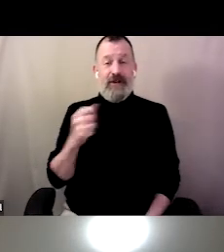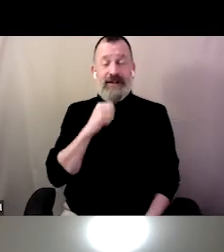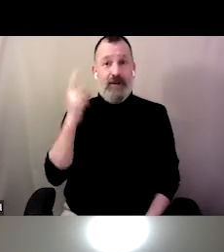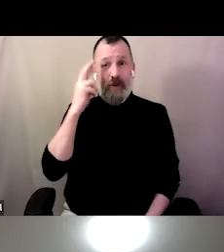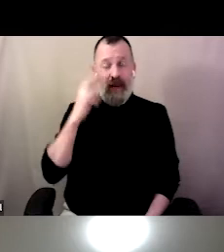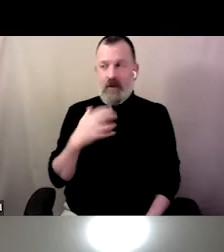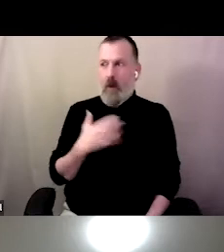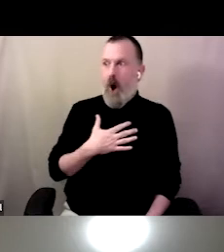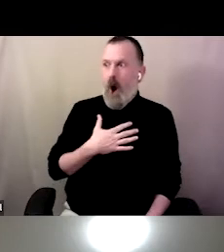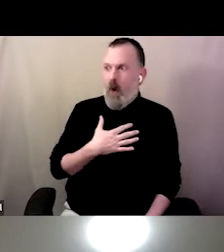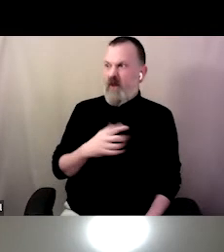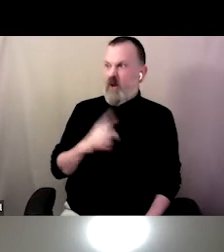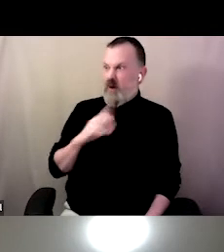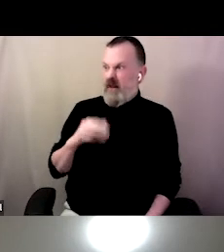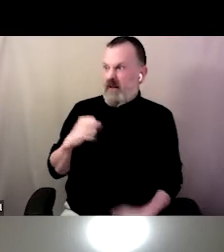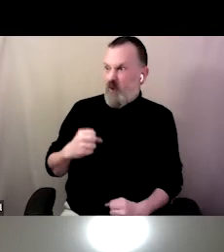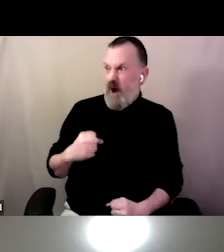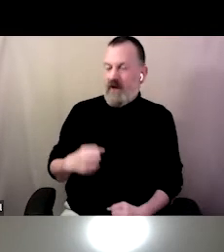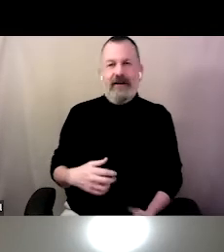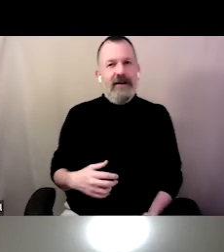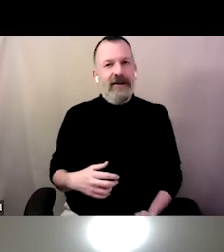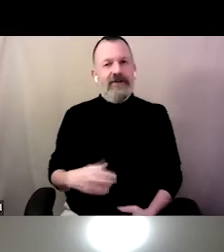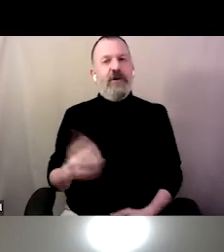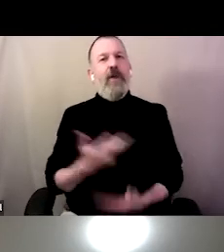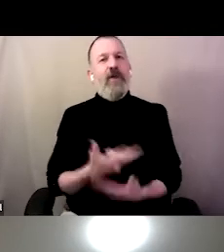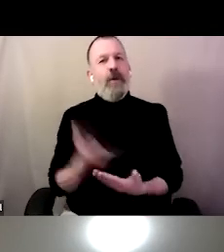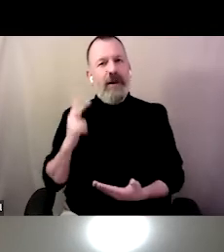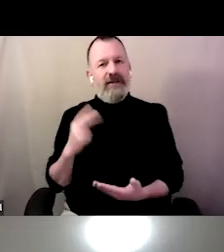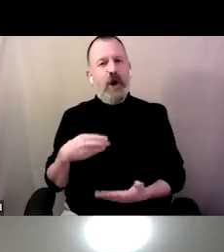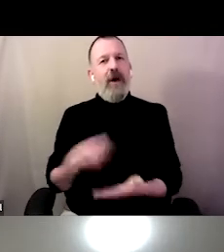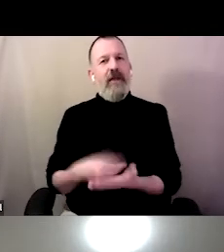CalebBarlow: So the Treasury Department three weeks ago reminded the world what their strengths